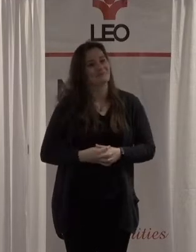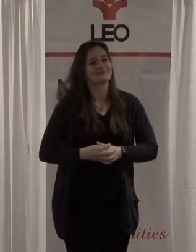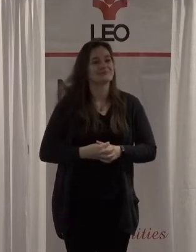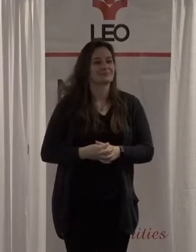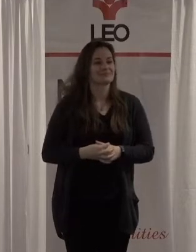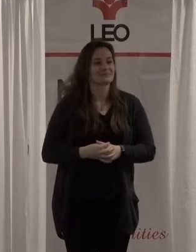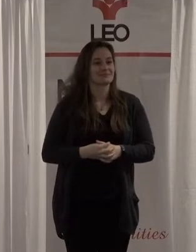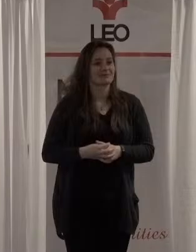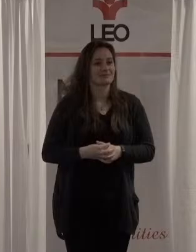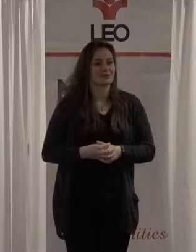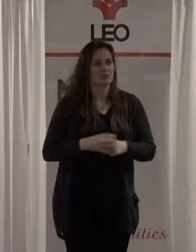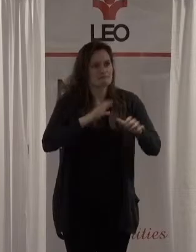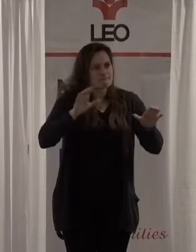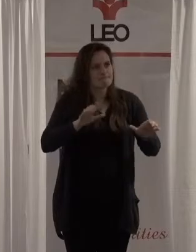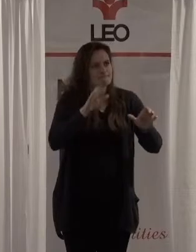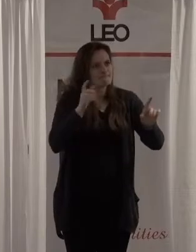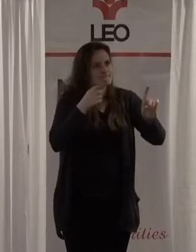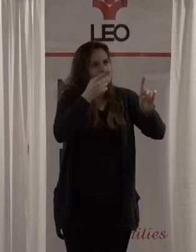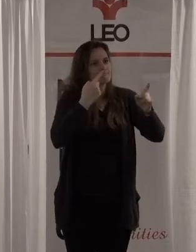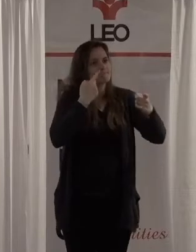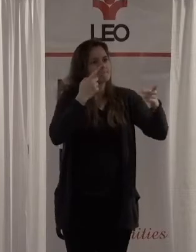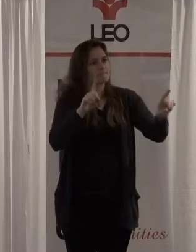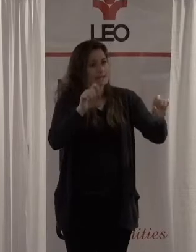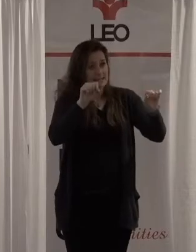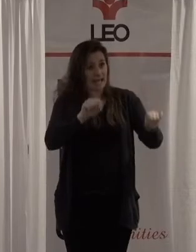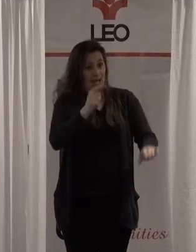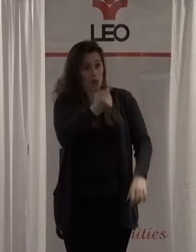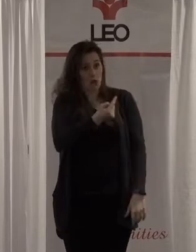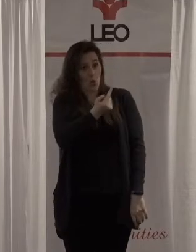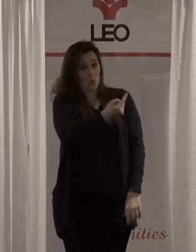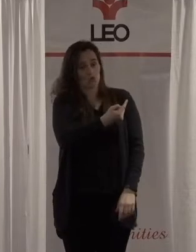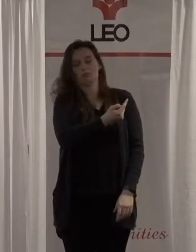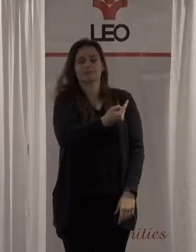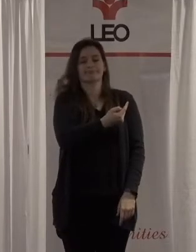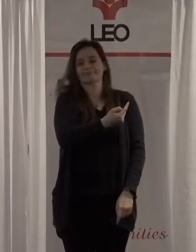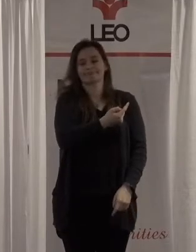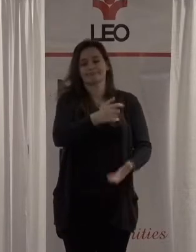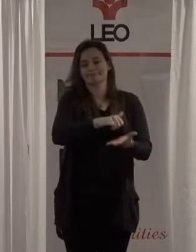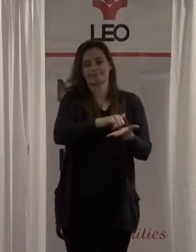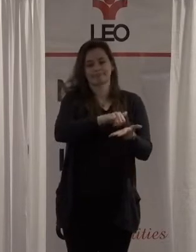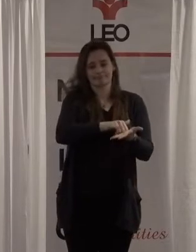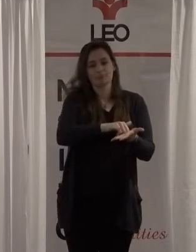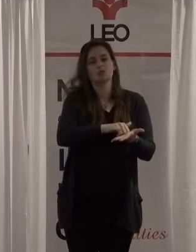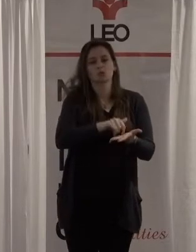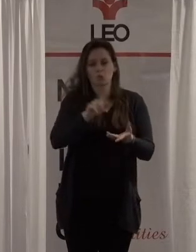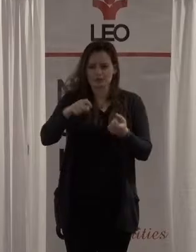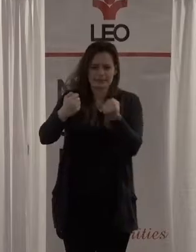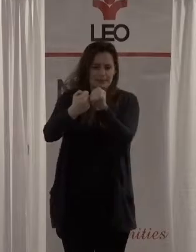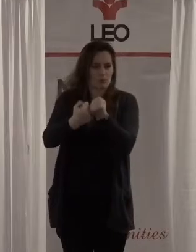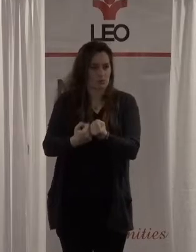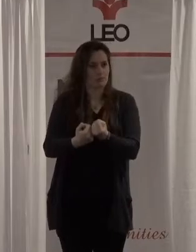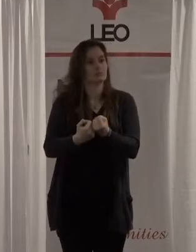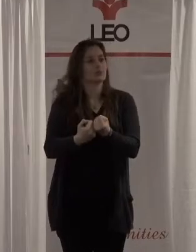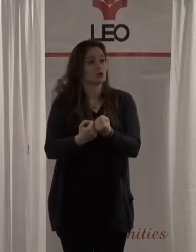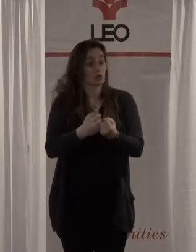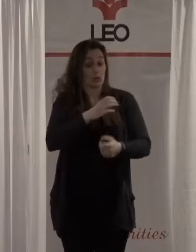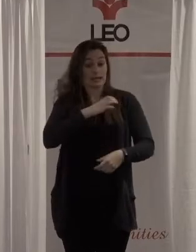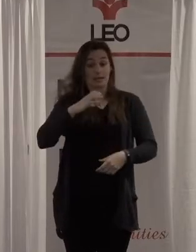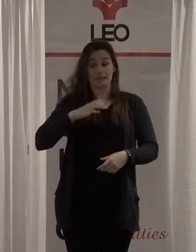ESPECIALLY FOR SOME THINGS LIKE ACCOMPLISHING THESE SCHOLARSHIPS. I KNOW IT'S HARD TO DO FOR THE COMMITTEE LOOKS AT THESE APPLICATIONS. THERE ARE MANY APPLICATIONS